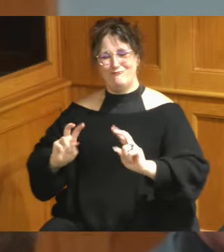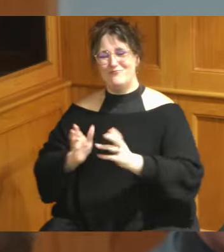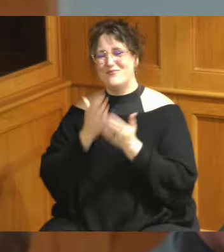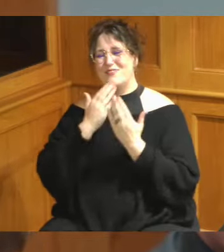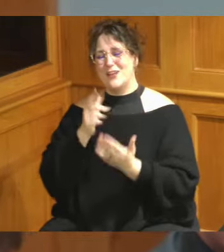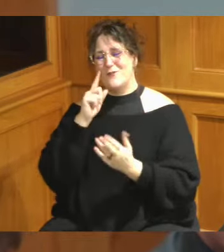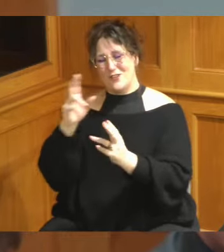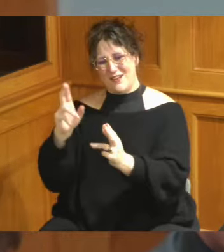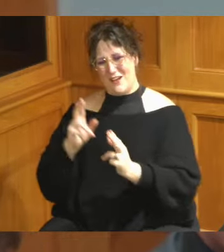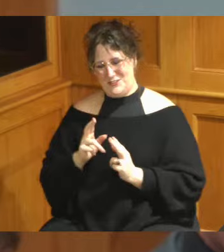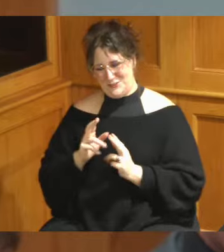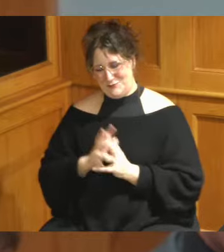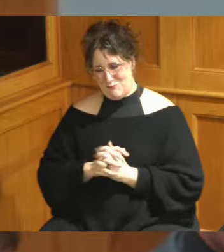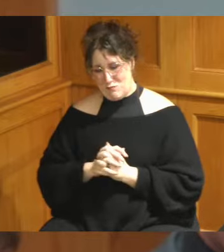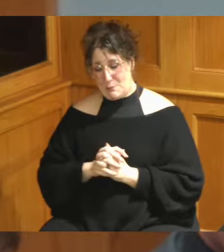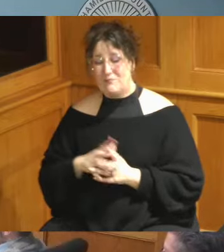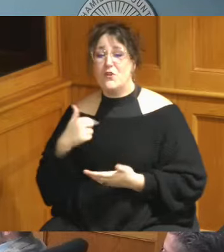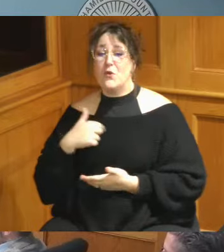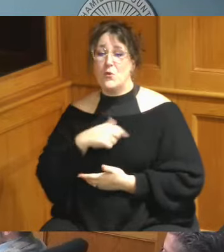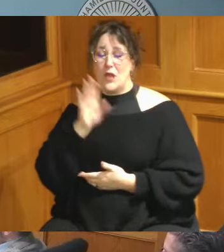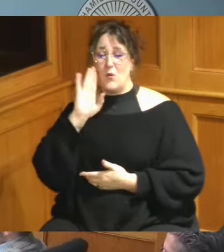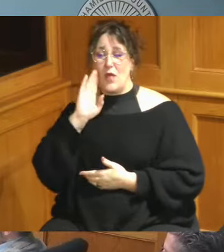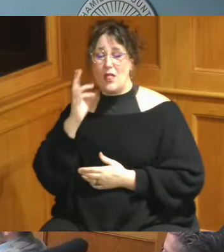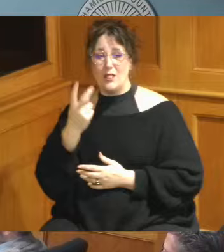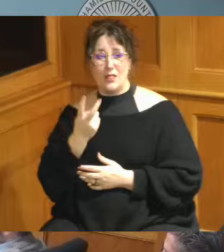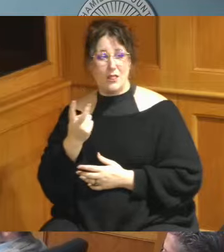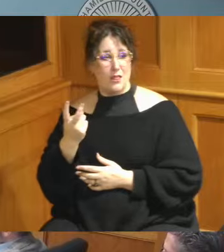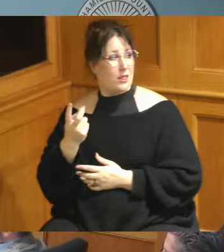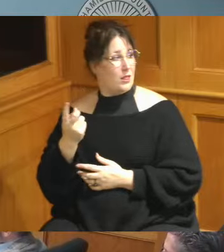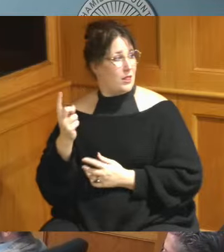it. Thank you so much. All right, we're going to come down and take a We gonna go down. Yeah,